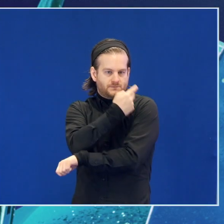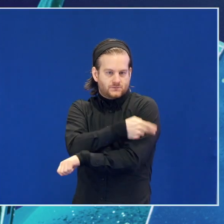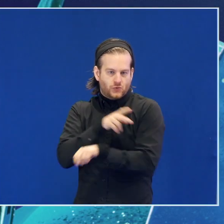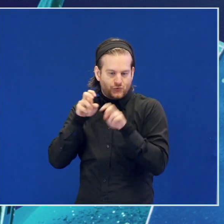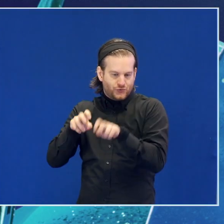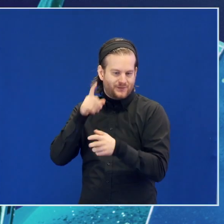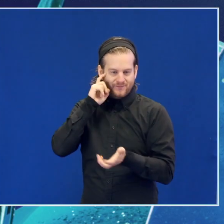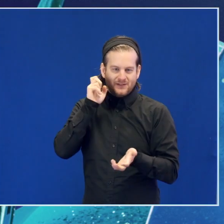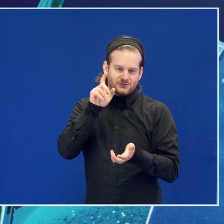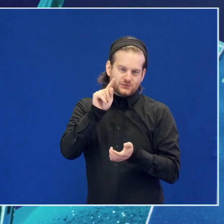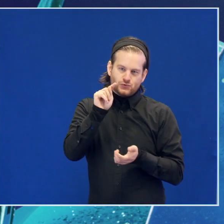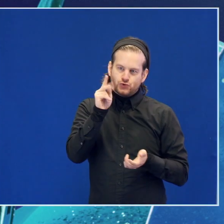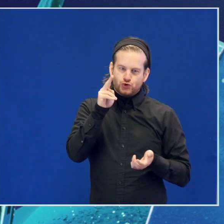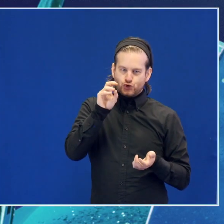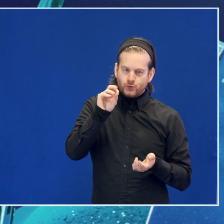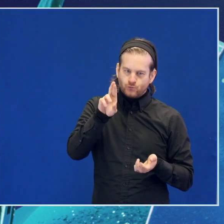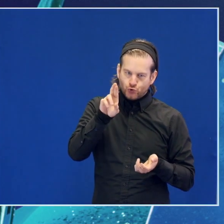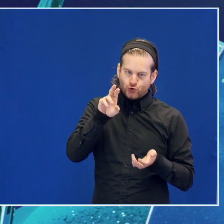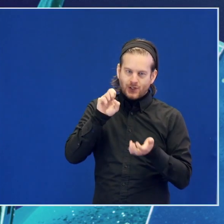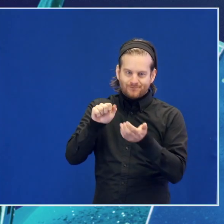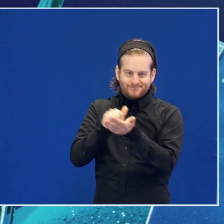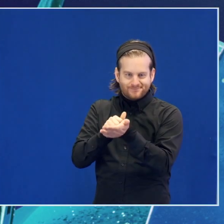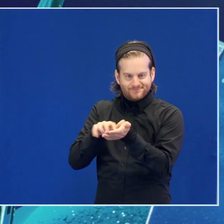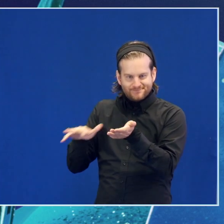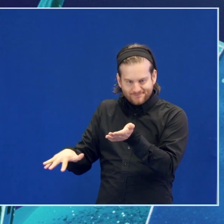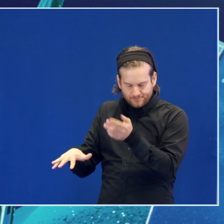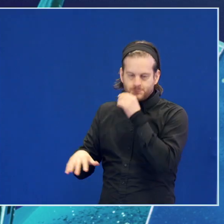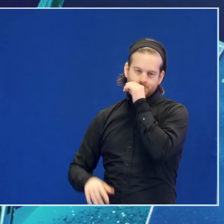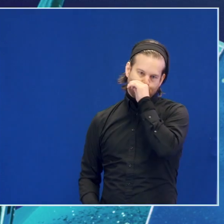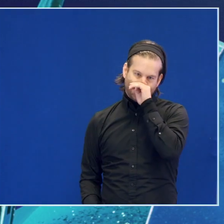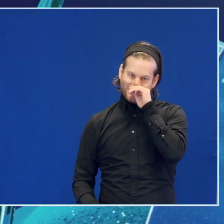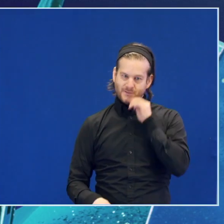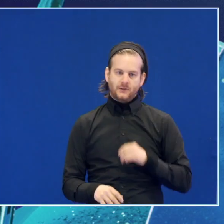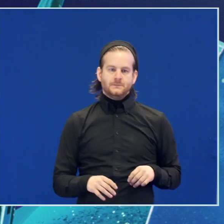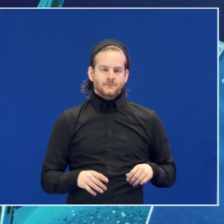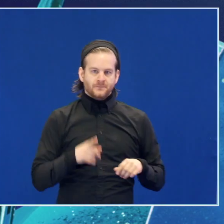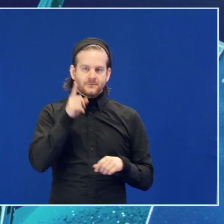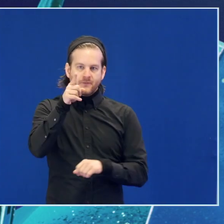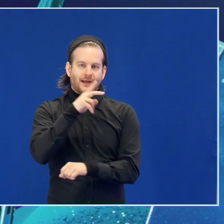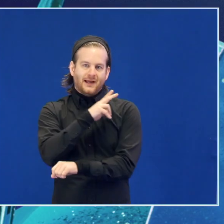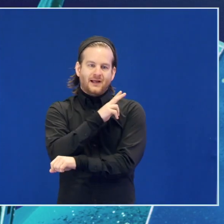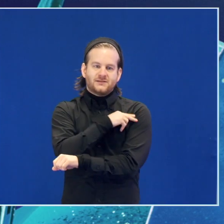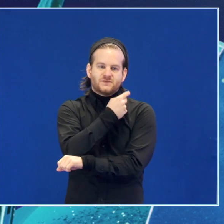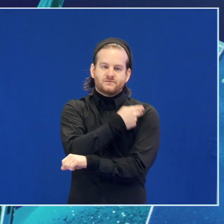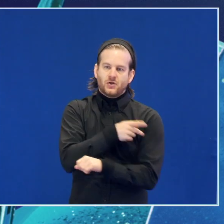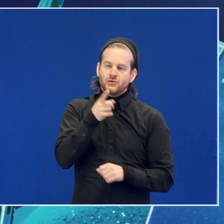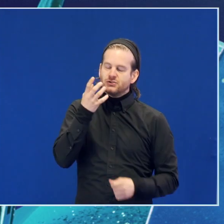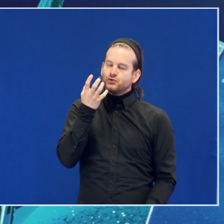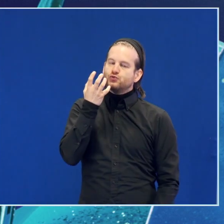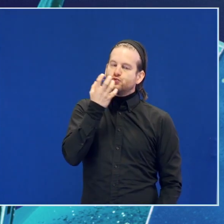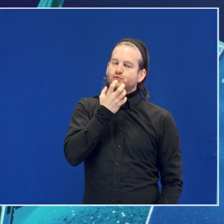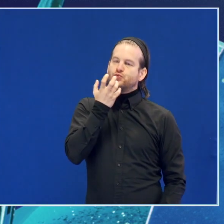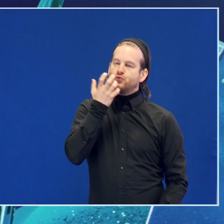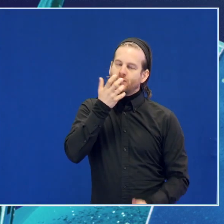And hospitals are -- you know, everybody's already nodding. We don't have to go into it.